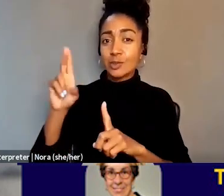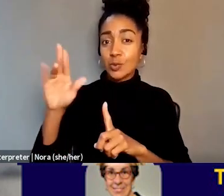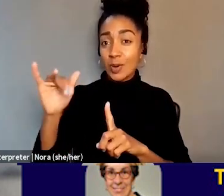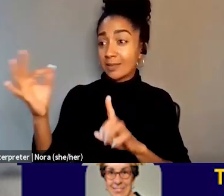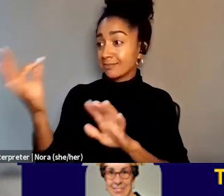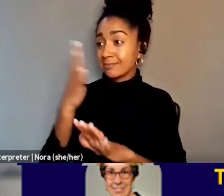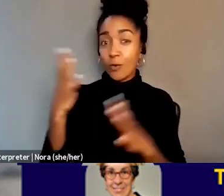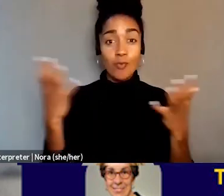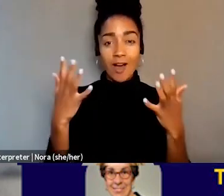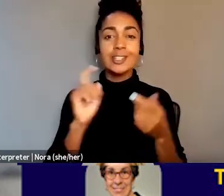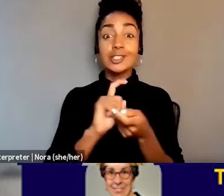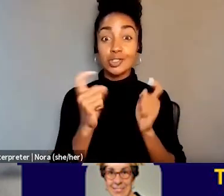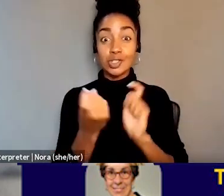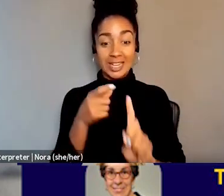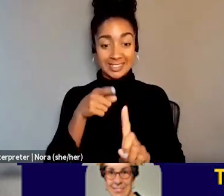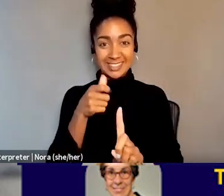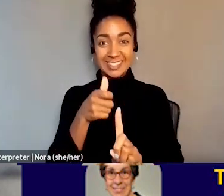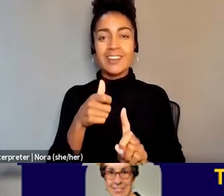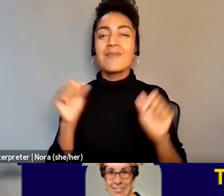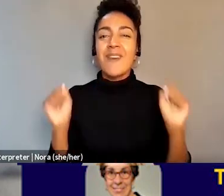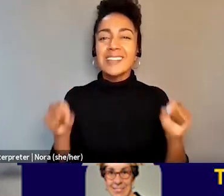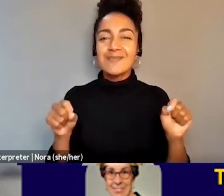and I think Tessie set us up with a brilliant challenge right